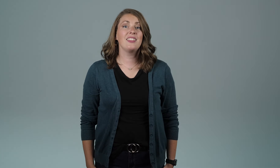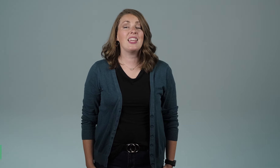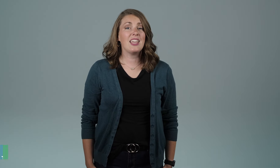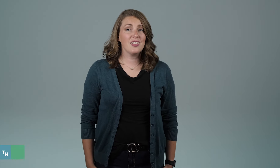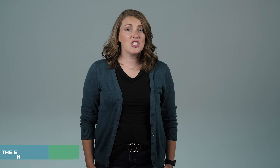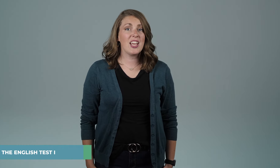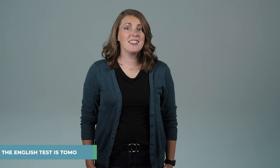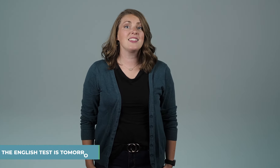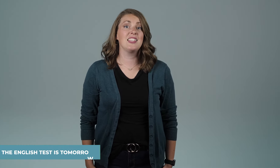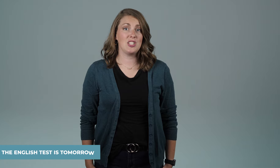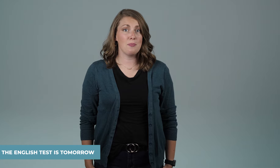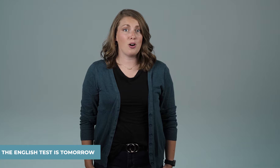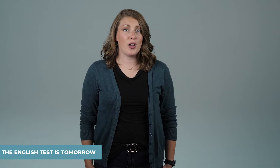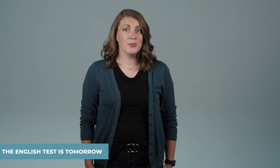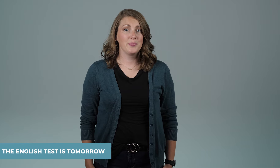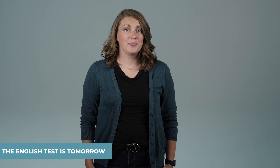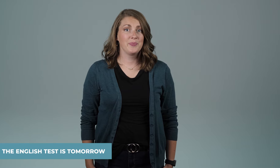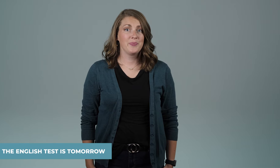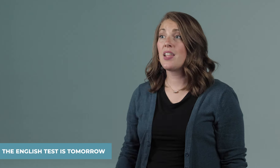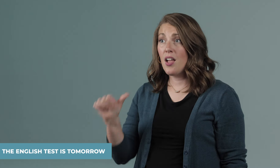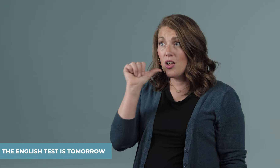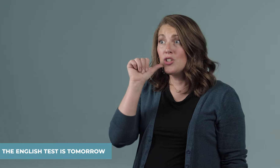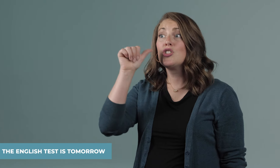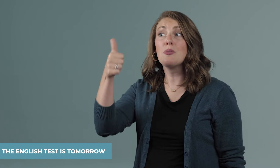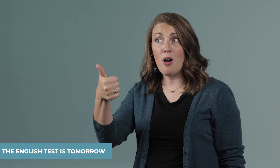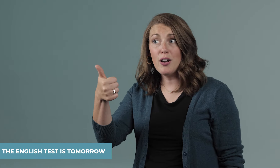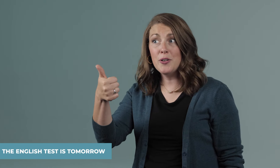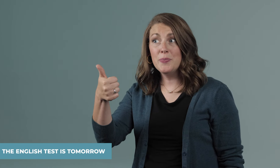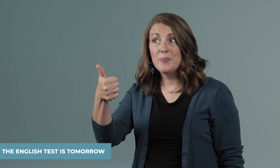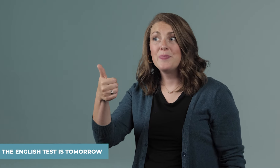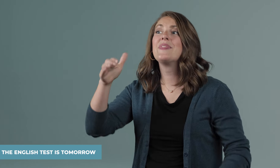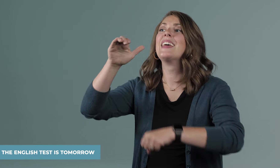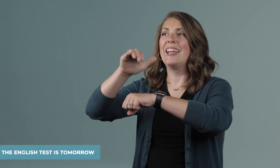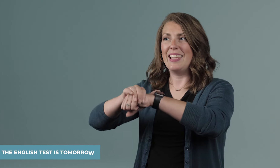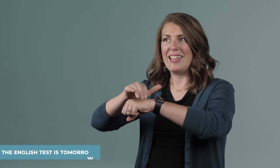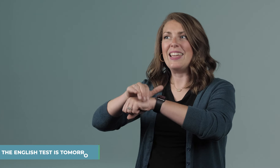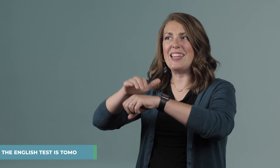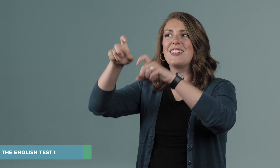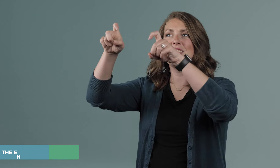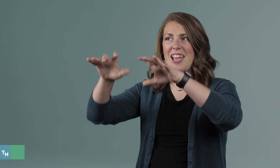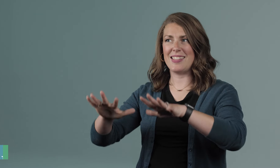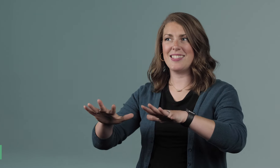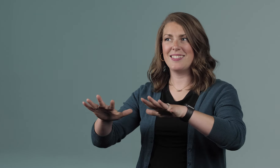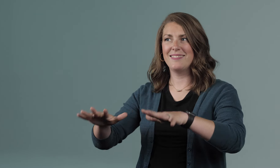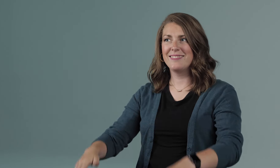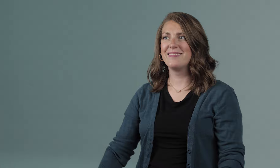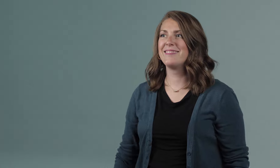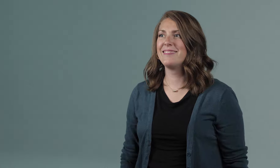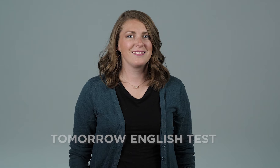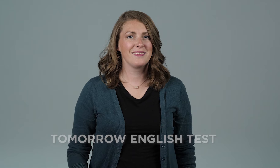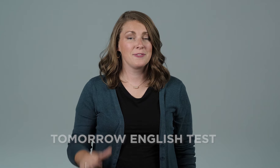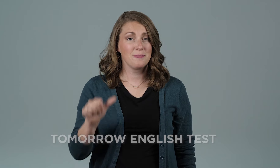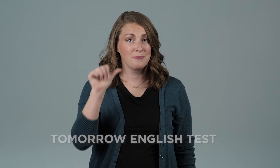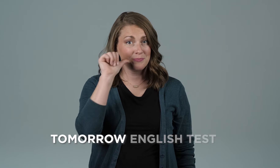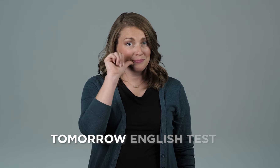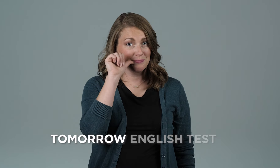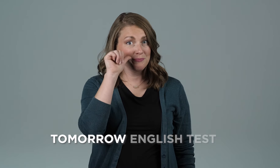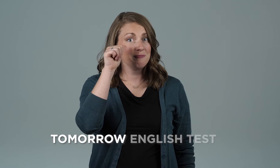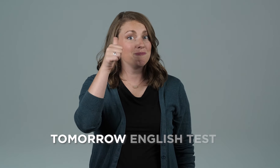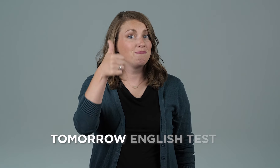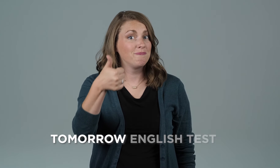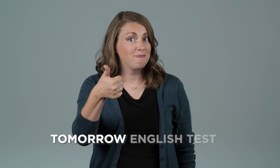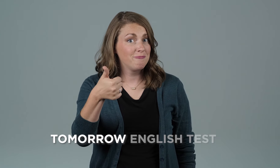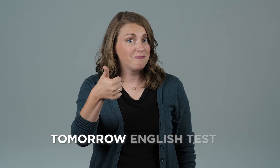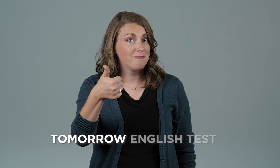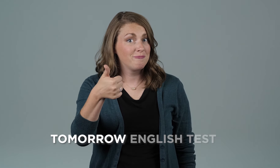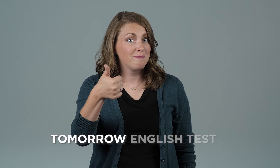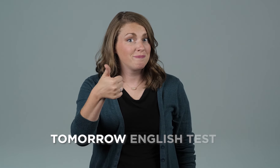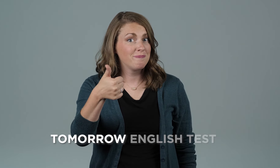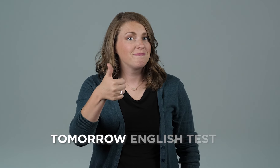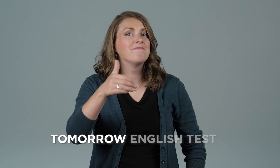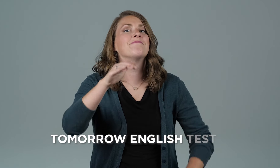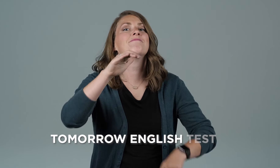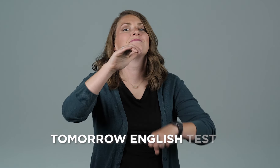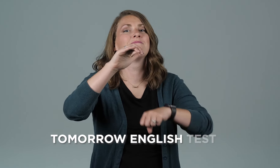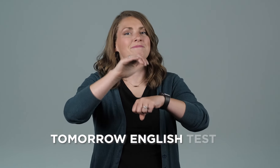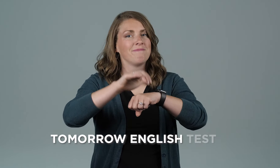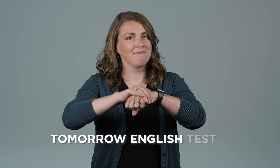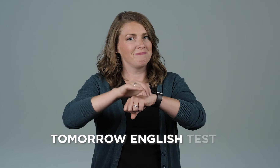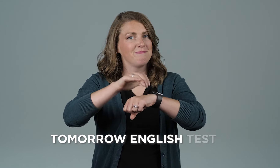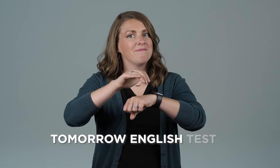The English test is tomorrow. TOMORROW ENGLISH TEST.